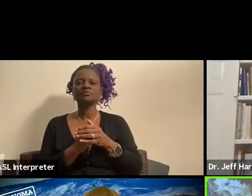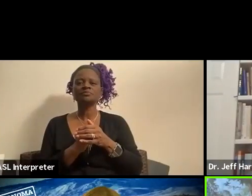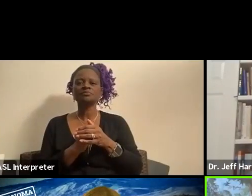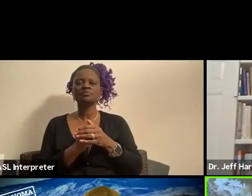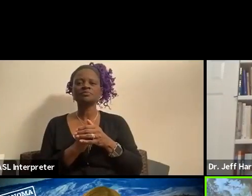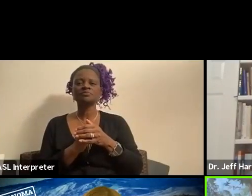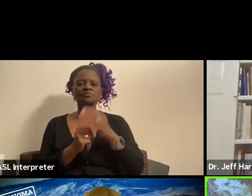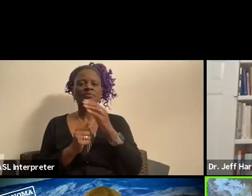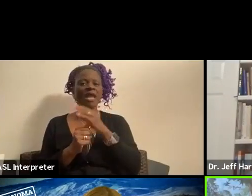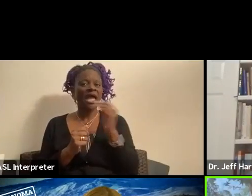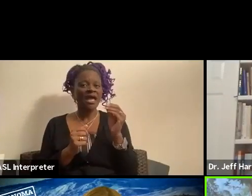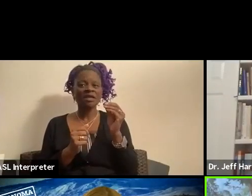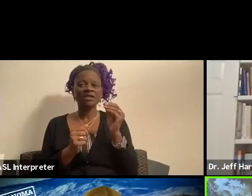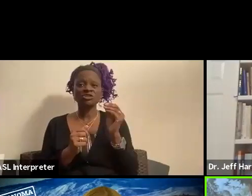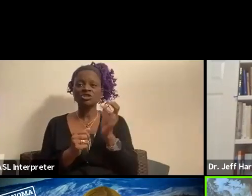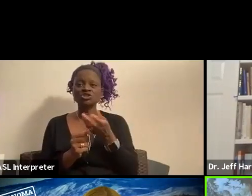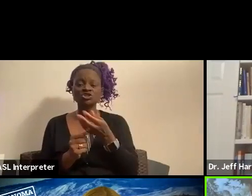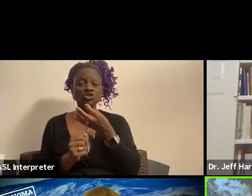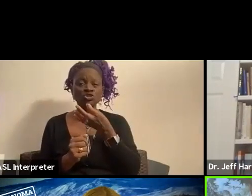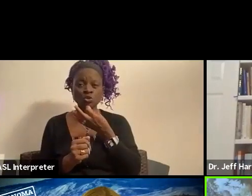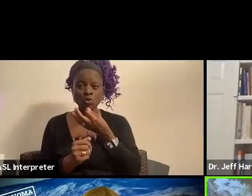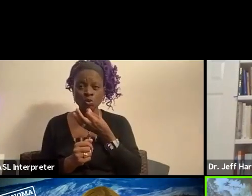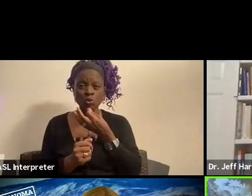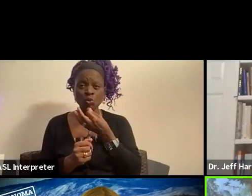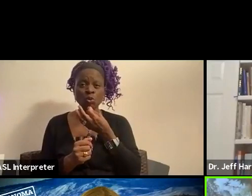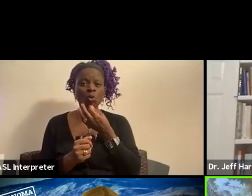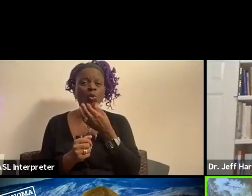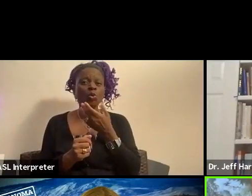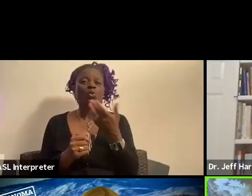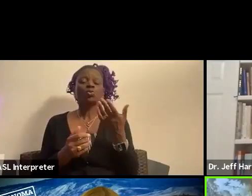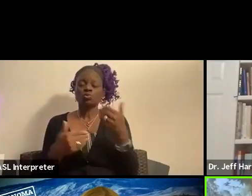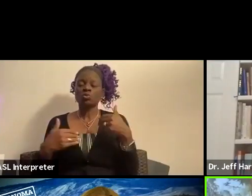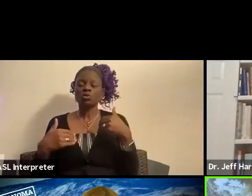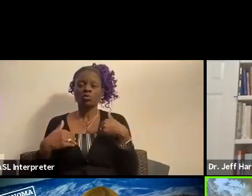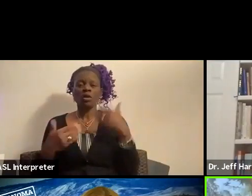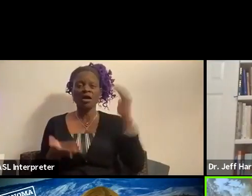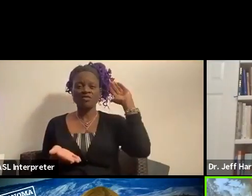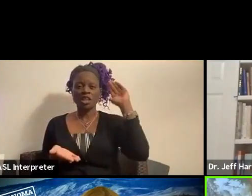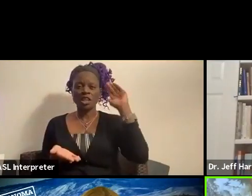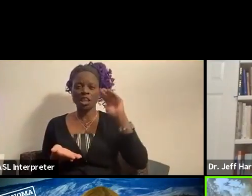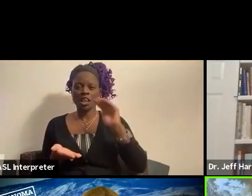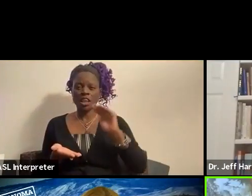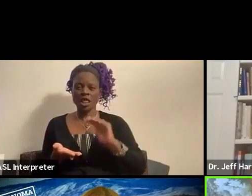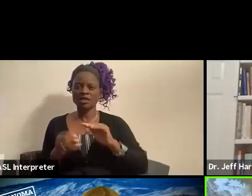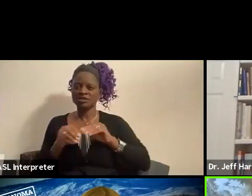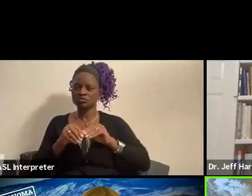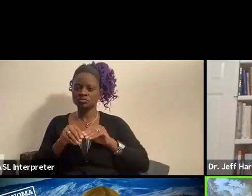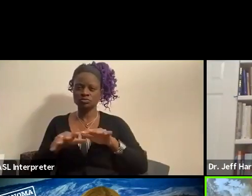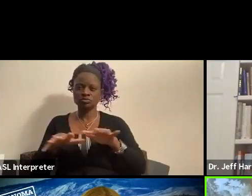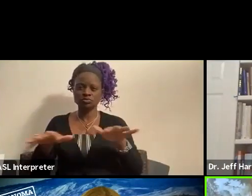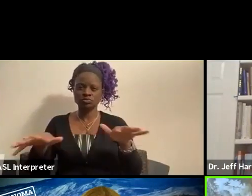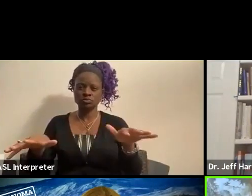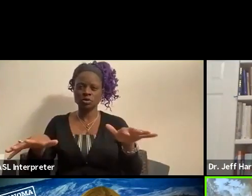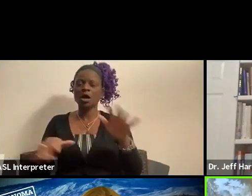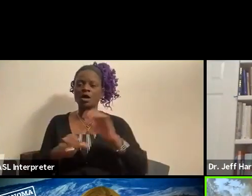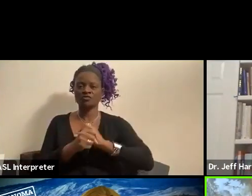then we'll be going towards hopefully time. We will have less transmission, less less widespread transmission in the community.